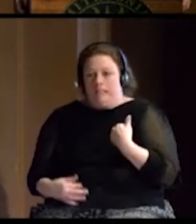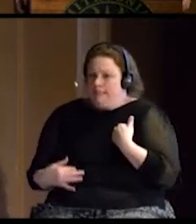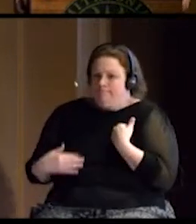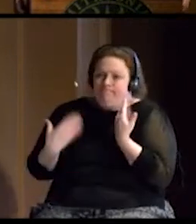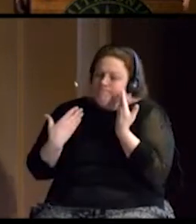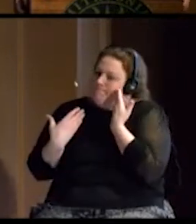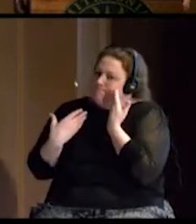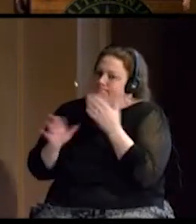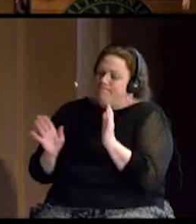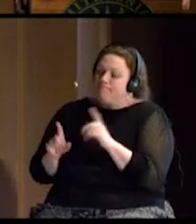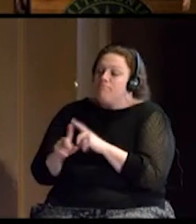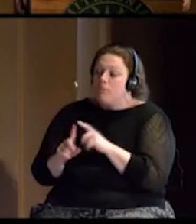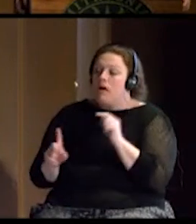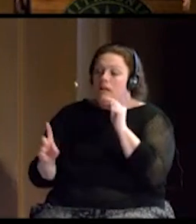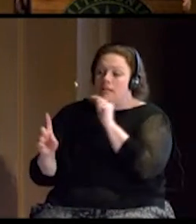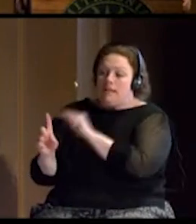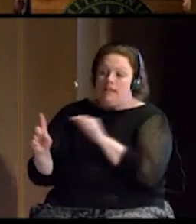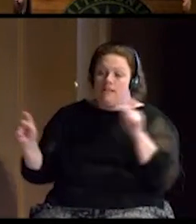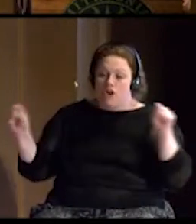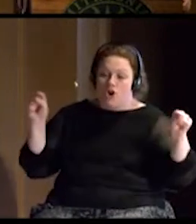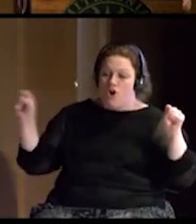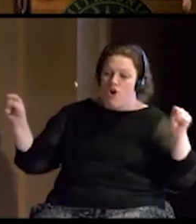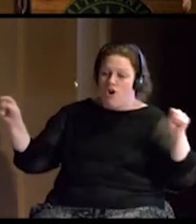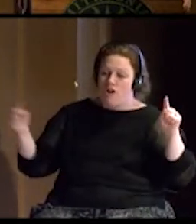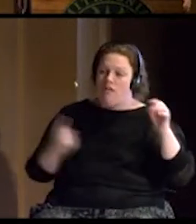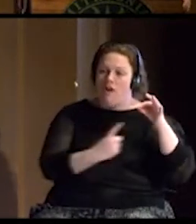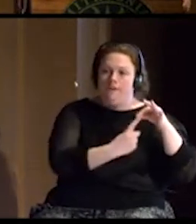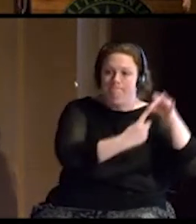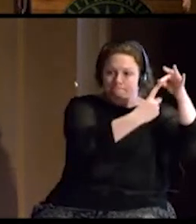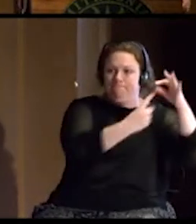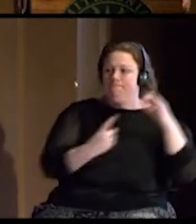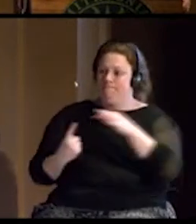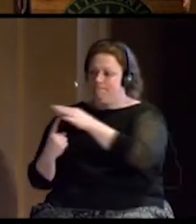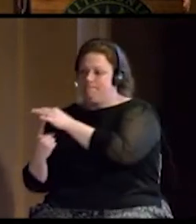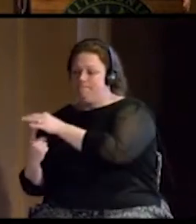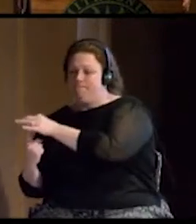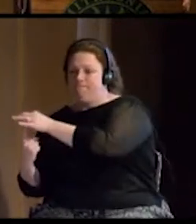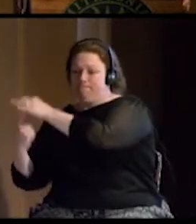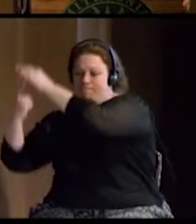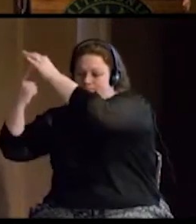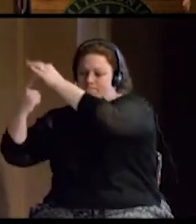But yeah, these are just two outliers with that crazy dorsal fin that's not very typical for snappers.